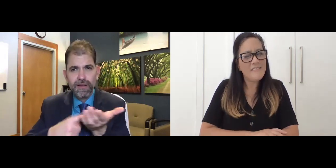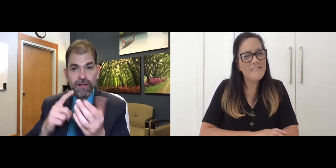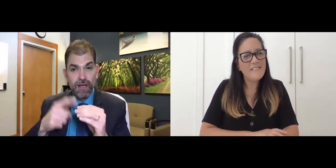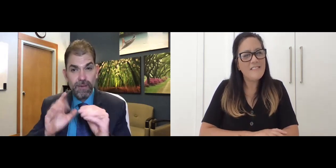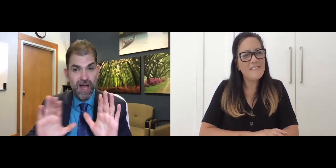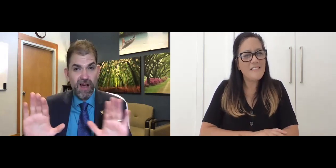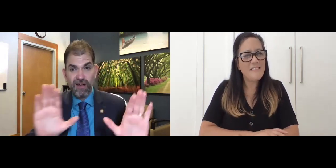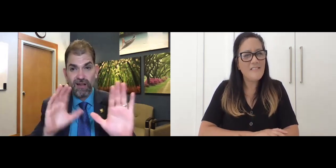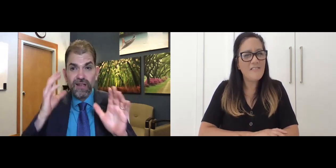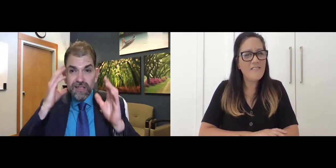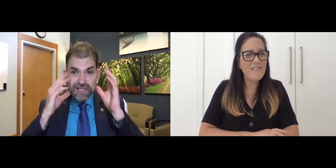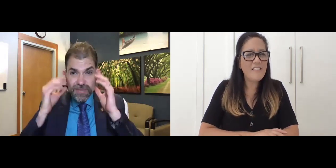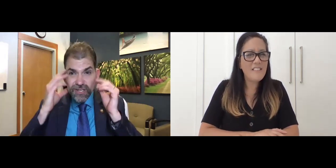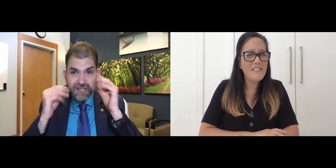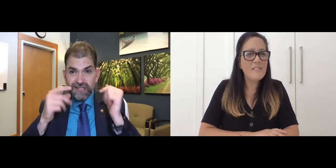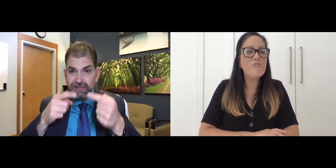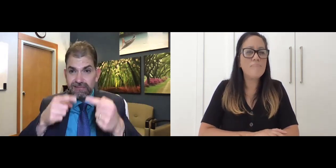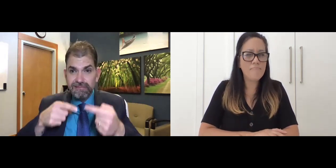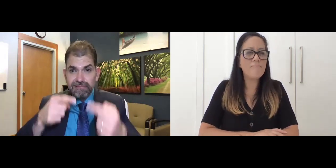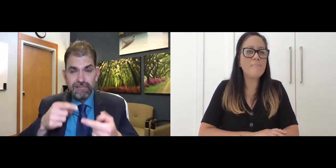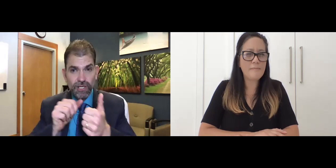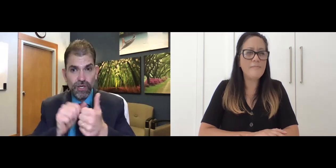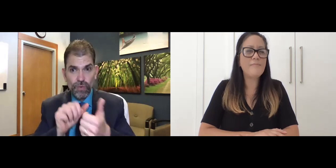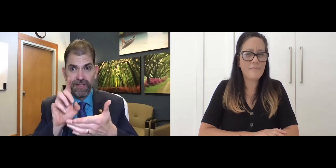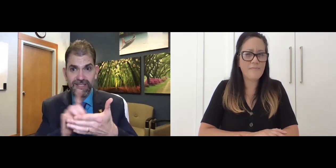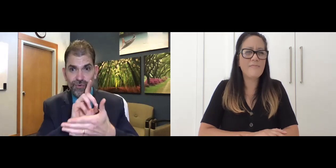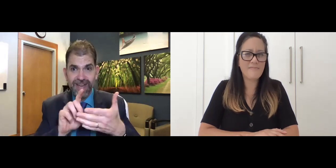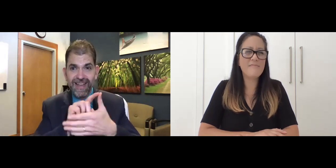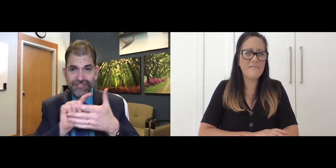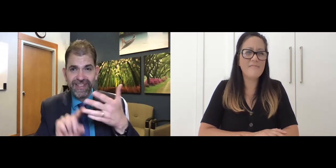and we talk about experiences that people face, the struggles that they have